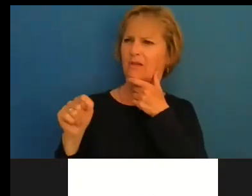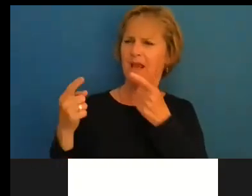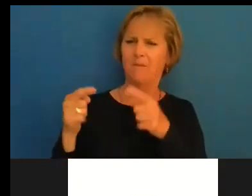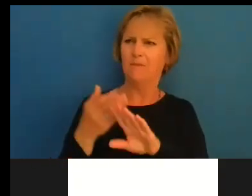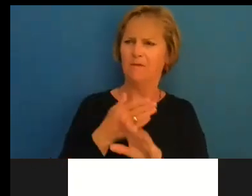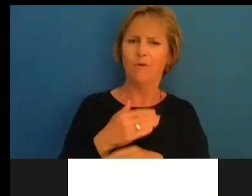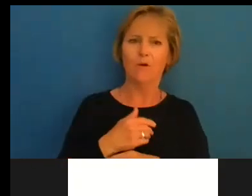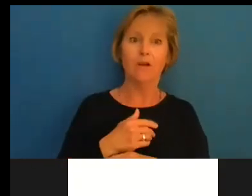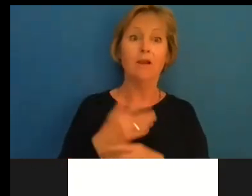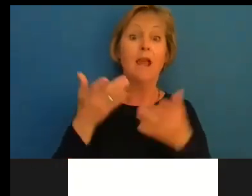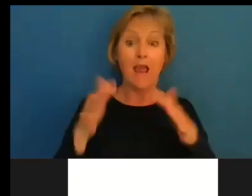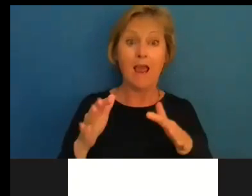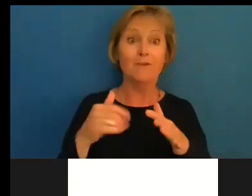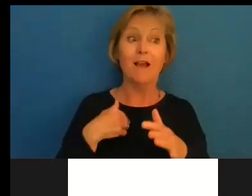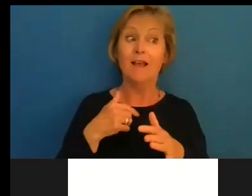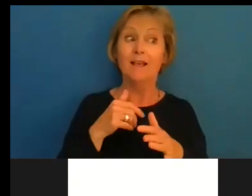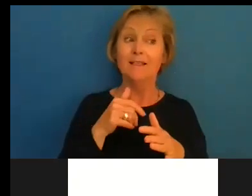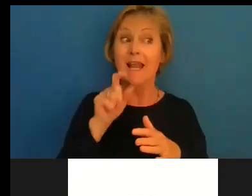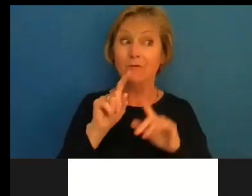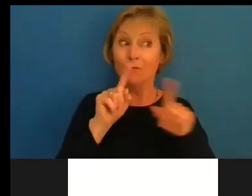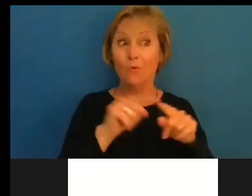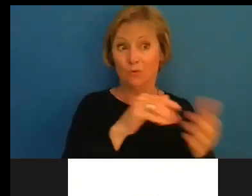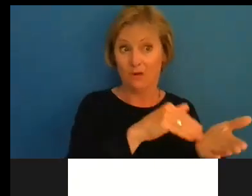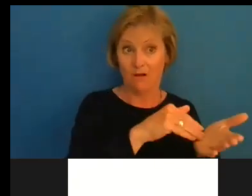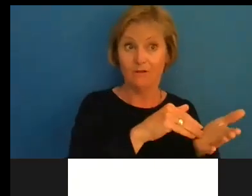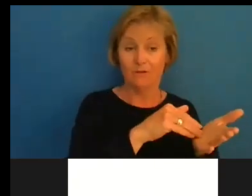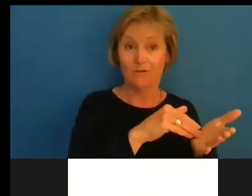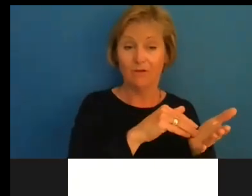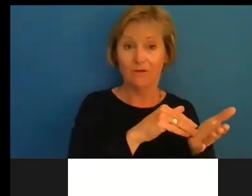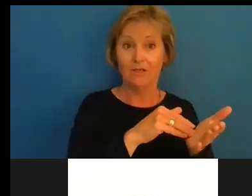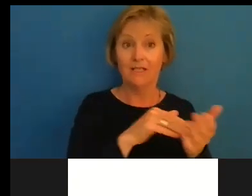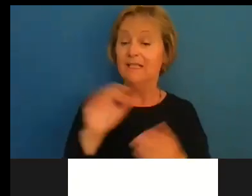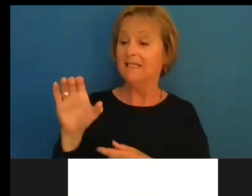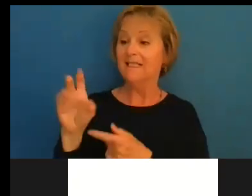So after I was able to not go to the doctor, C.V.S., our pharmacy said, well,